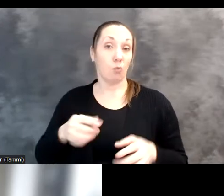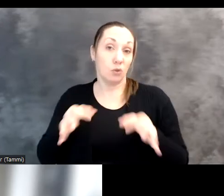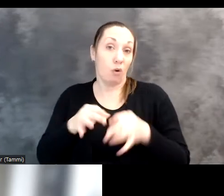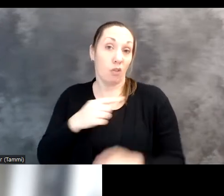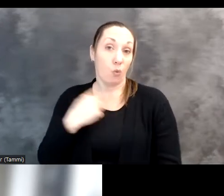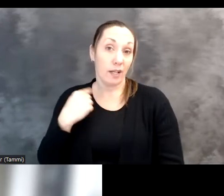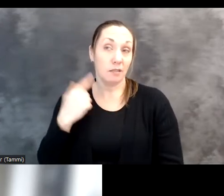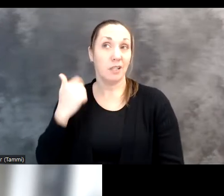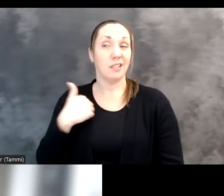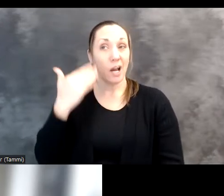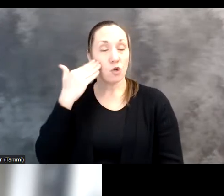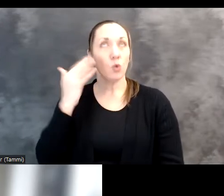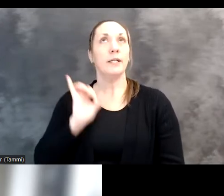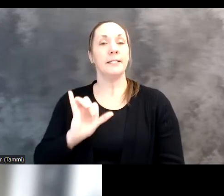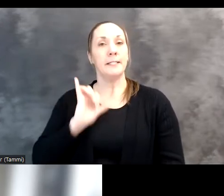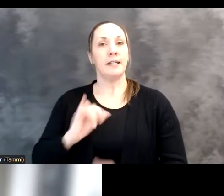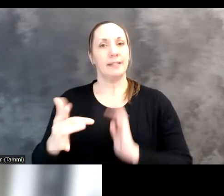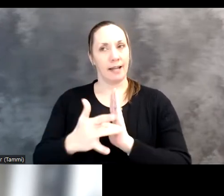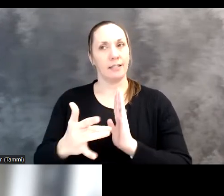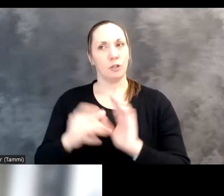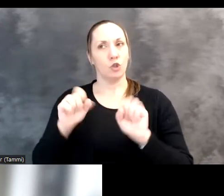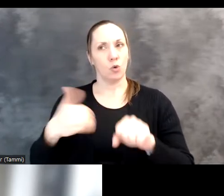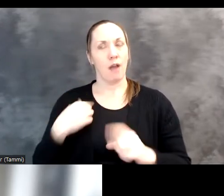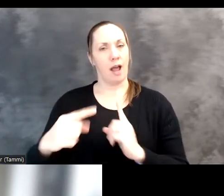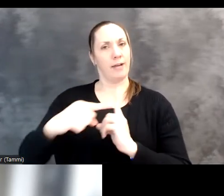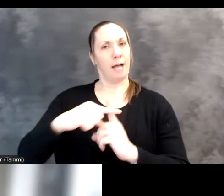risk? For me, ultimately I determined